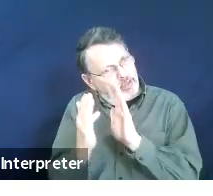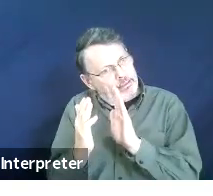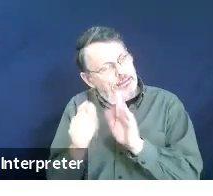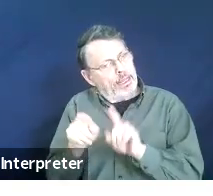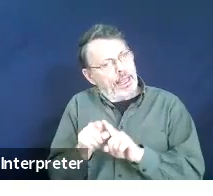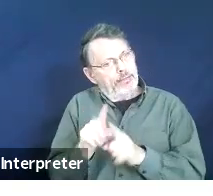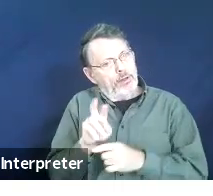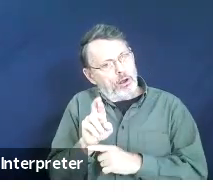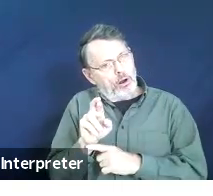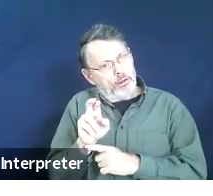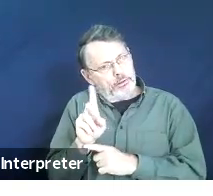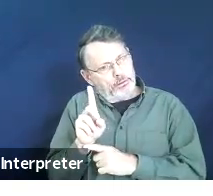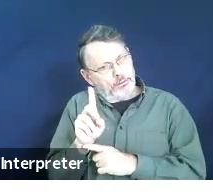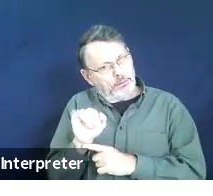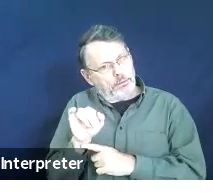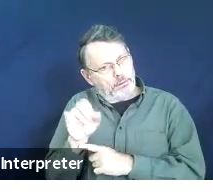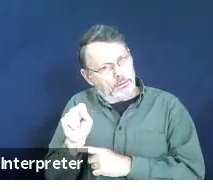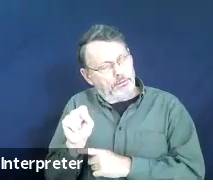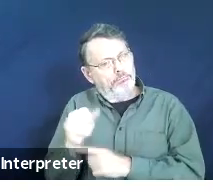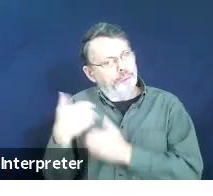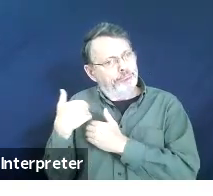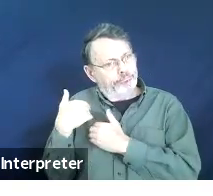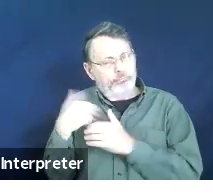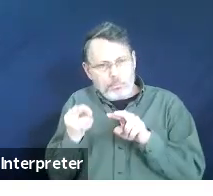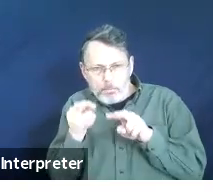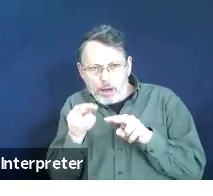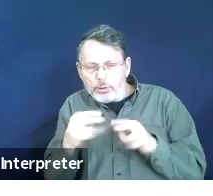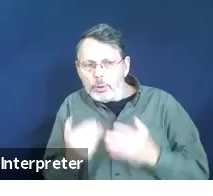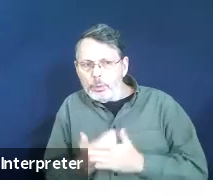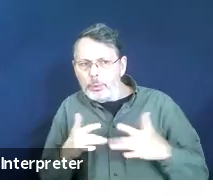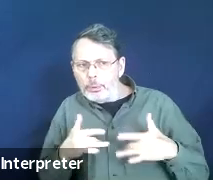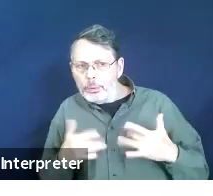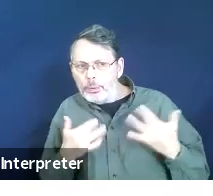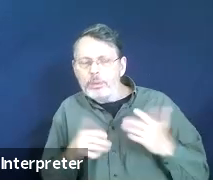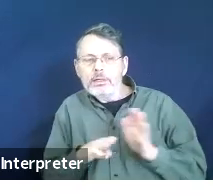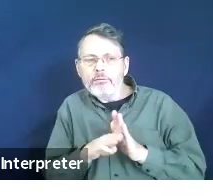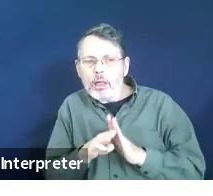Integration Specialists are monitoring developments in COVID testing and testing